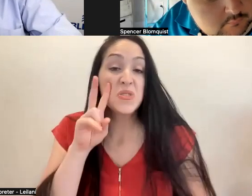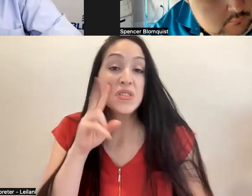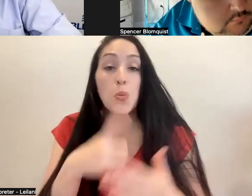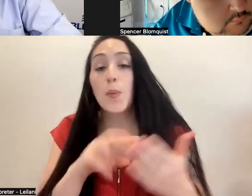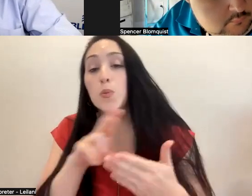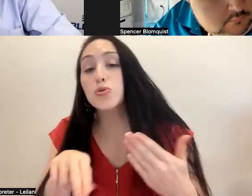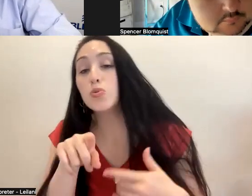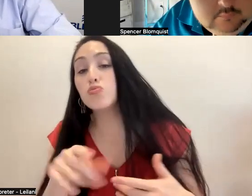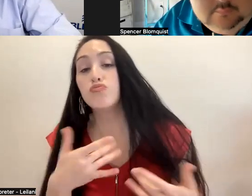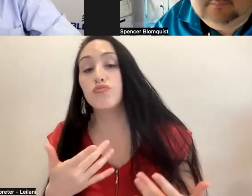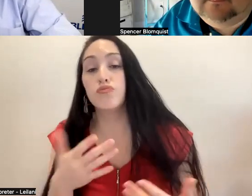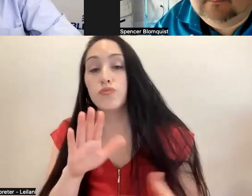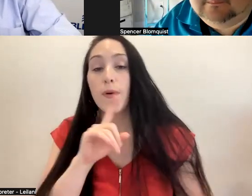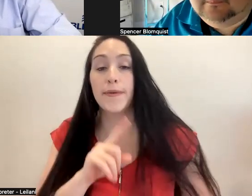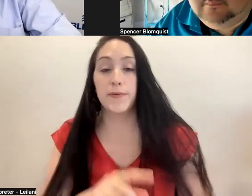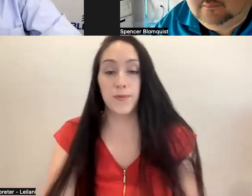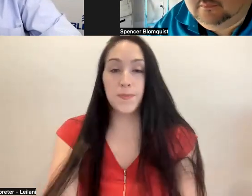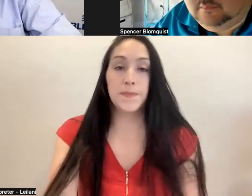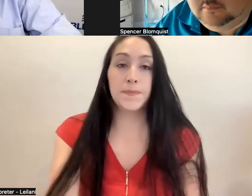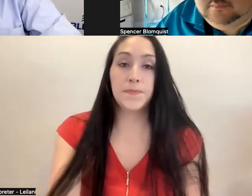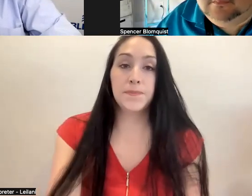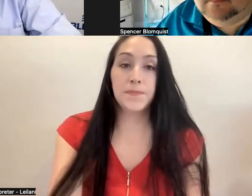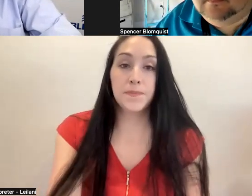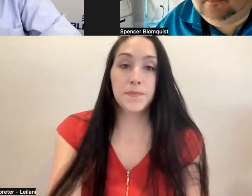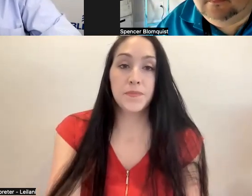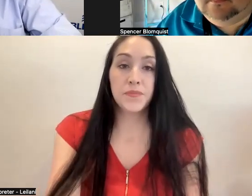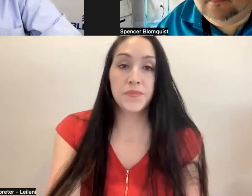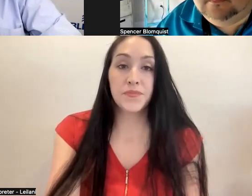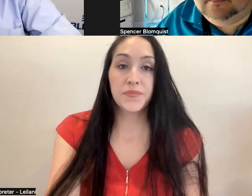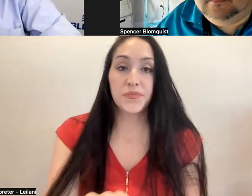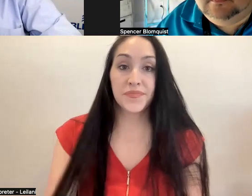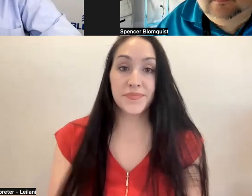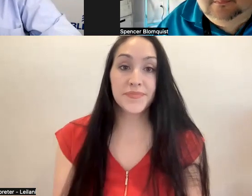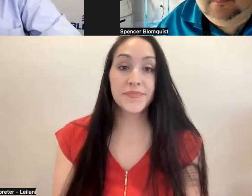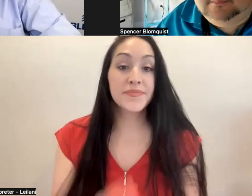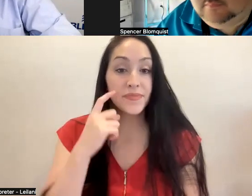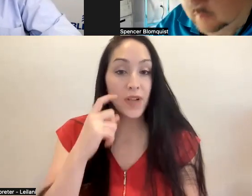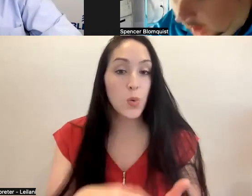11:17:46 I see those questions coming in as well. So thank you for for doing it.